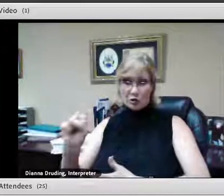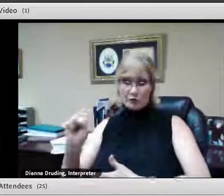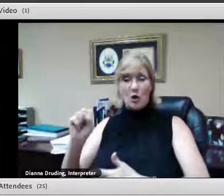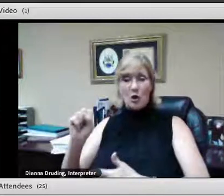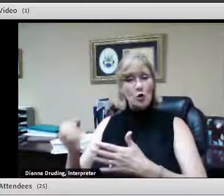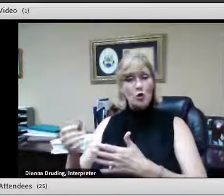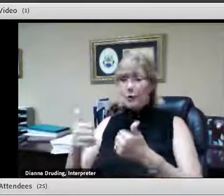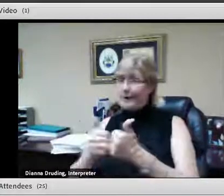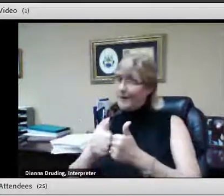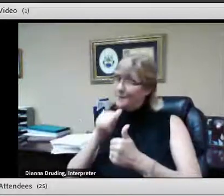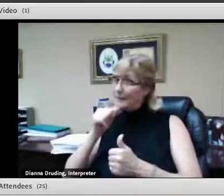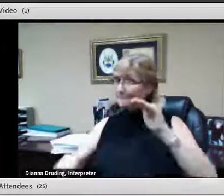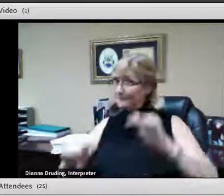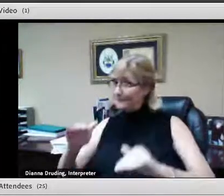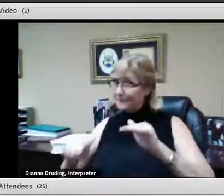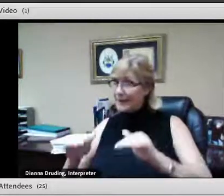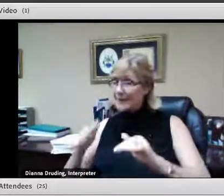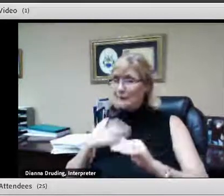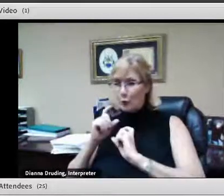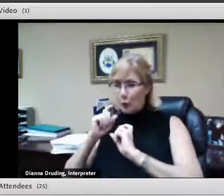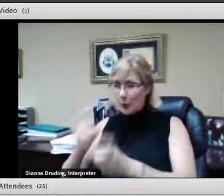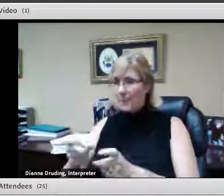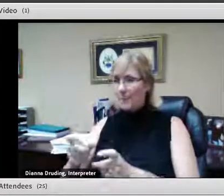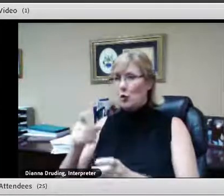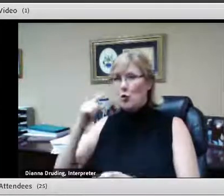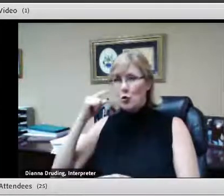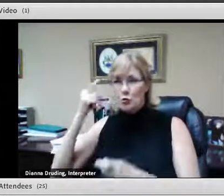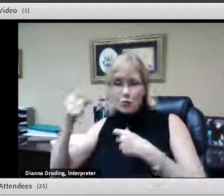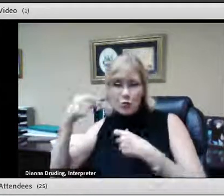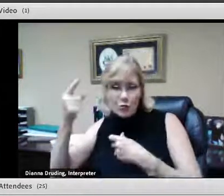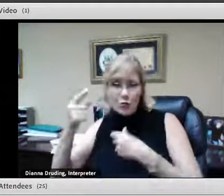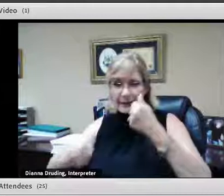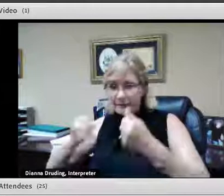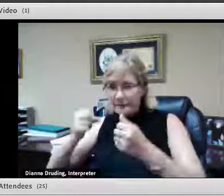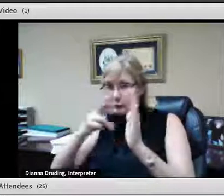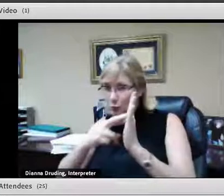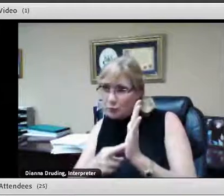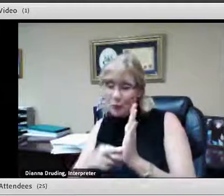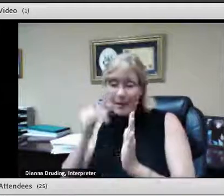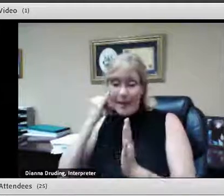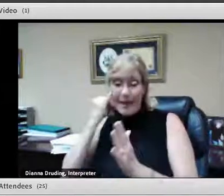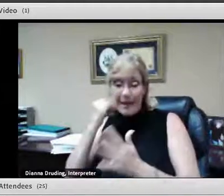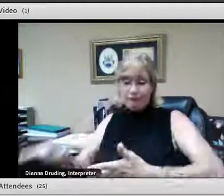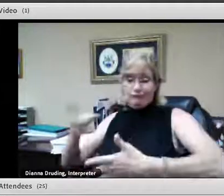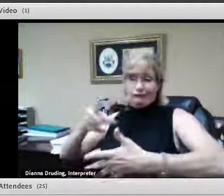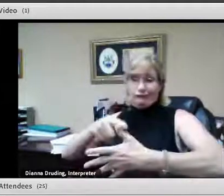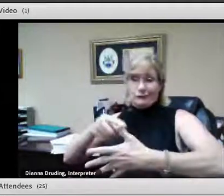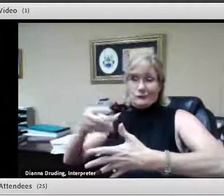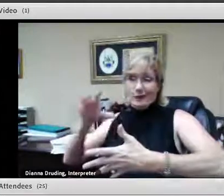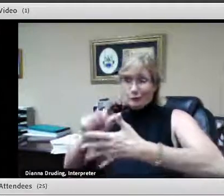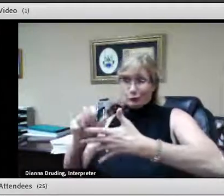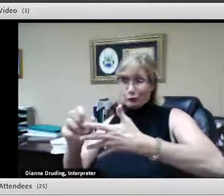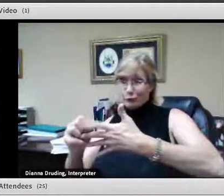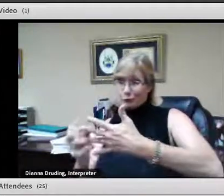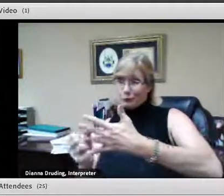You can also throw in crazy rules like, "All right. If the predator eats all of the omnivores, then he's going to starve."